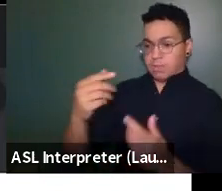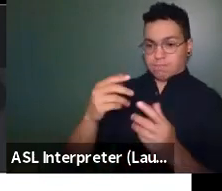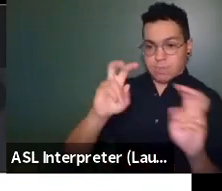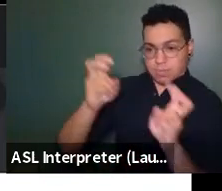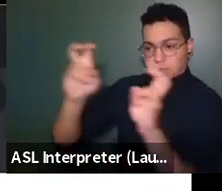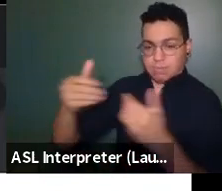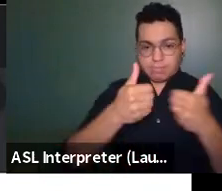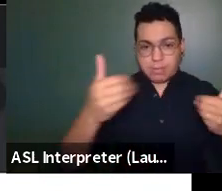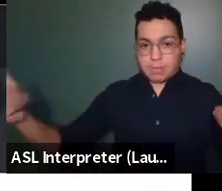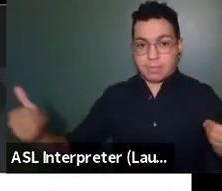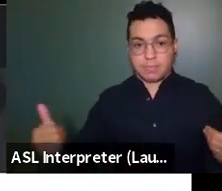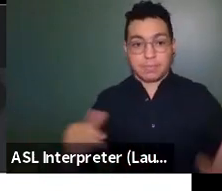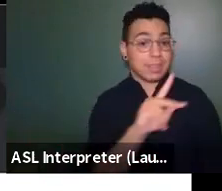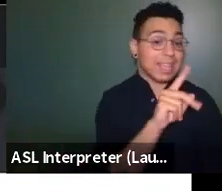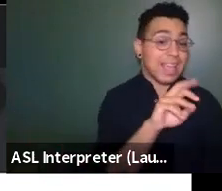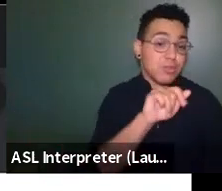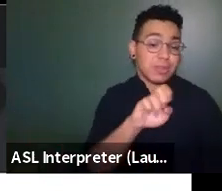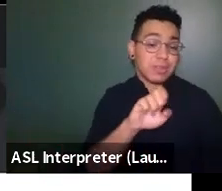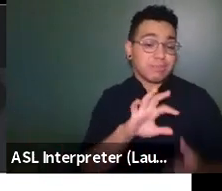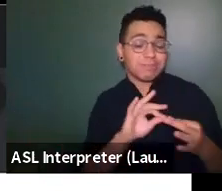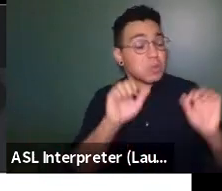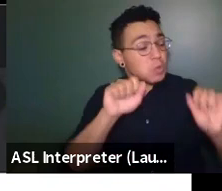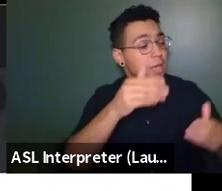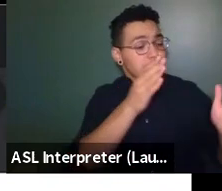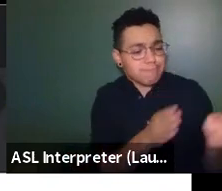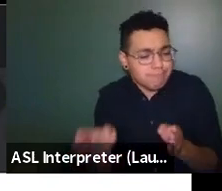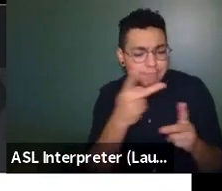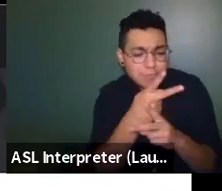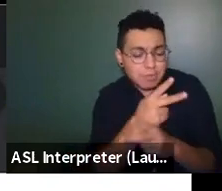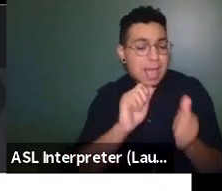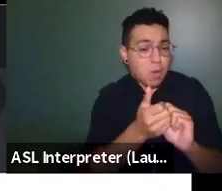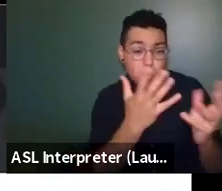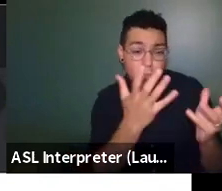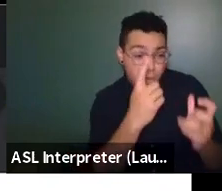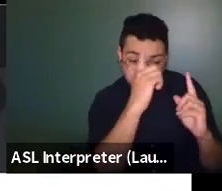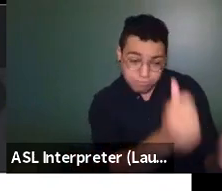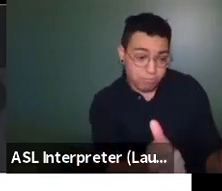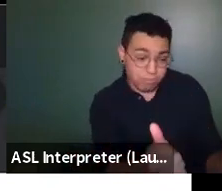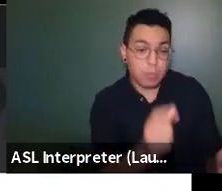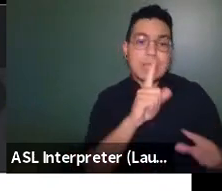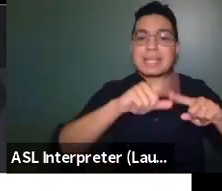ESD 112 - Katherine Livick: You can organize it however you like. And a lot of times, this depends on what grade band folks are teaching in.